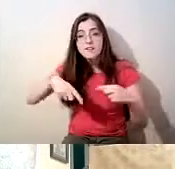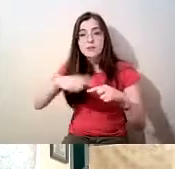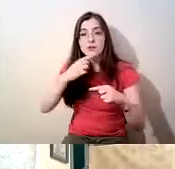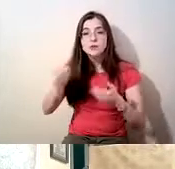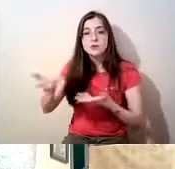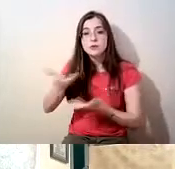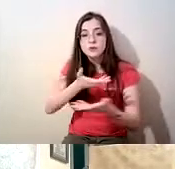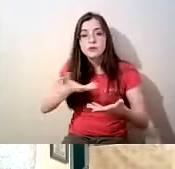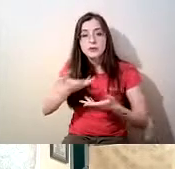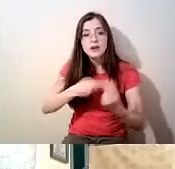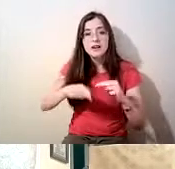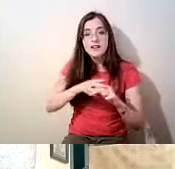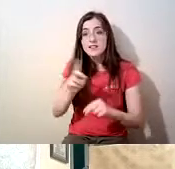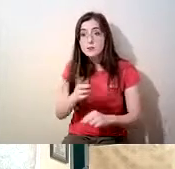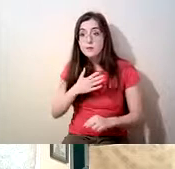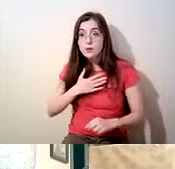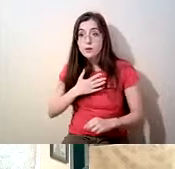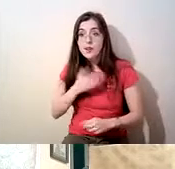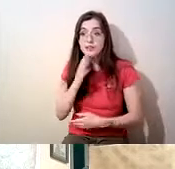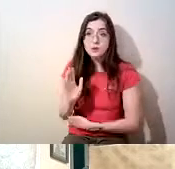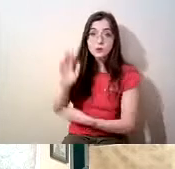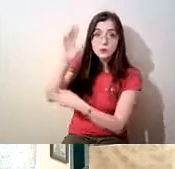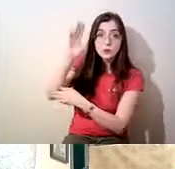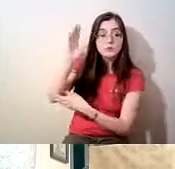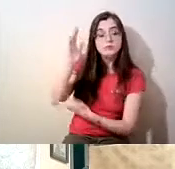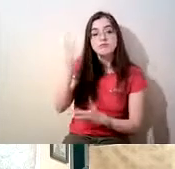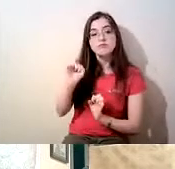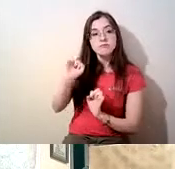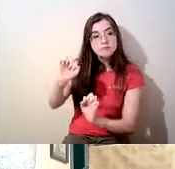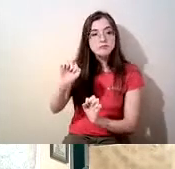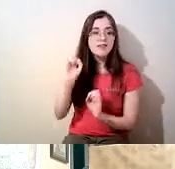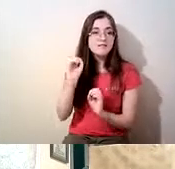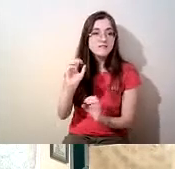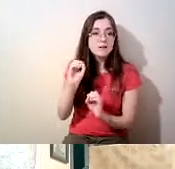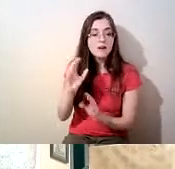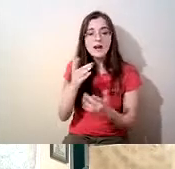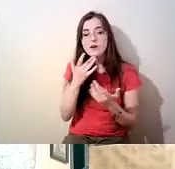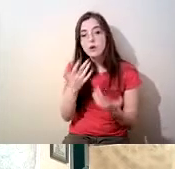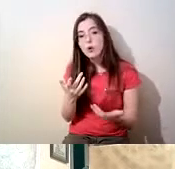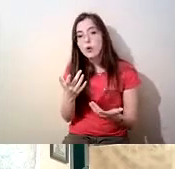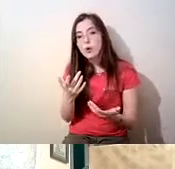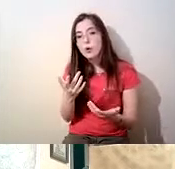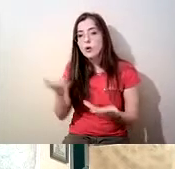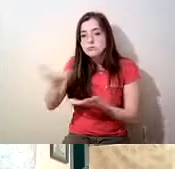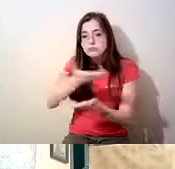someone some of you would like to share or giving us some feedback or you know to have a discussion